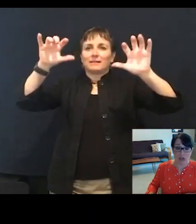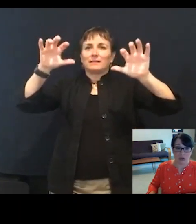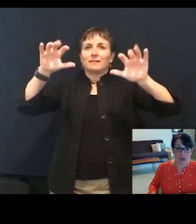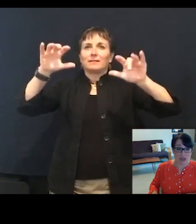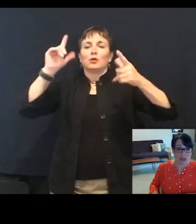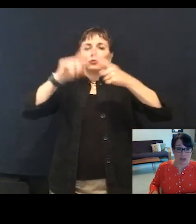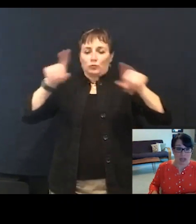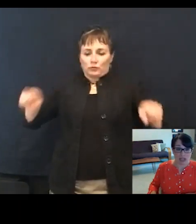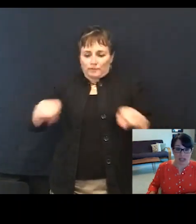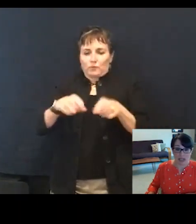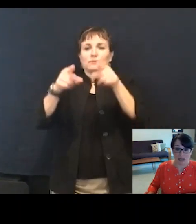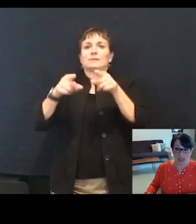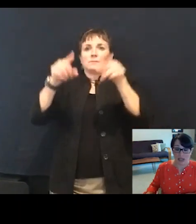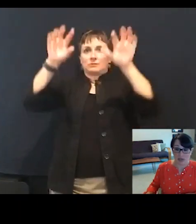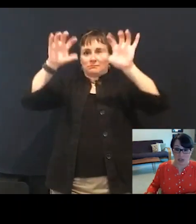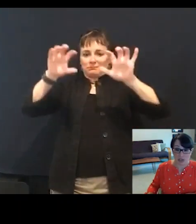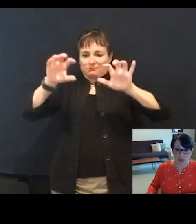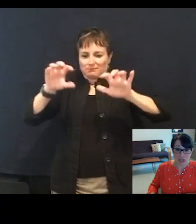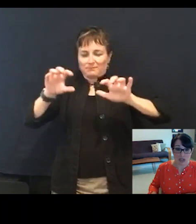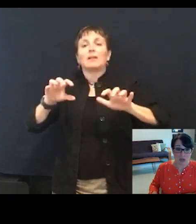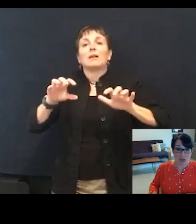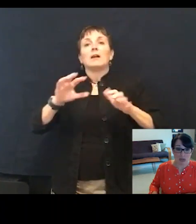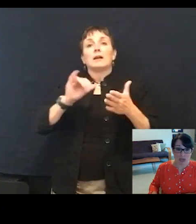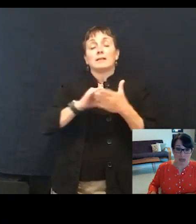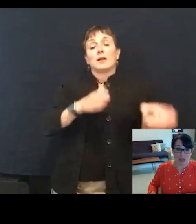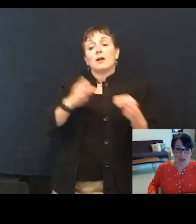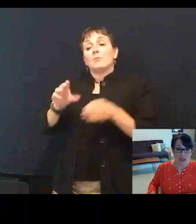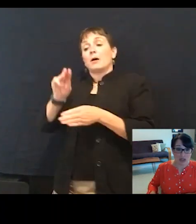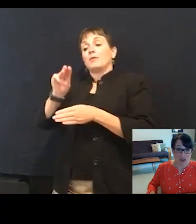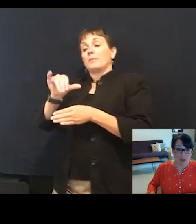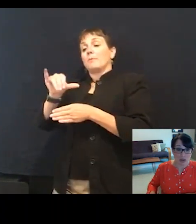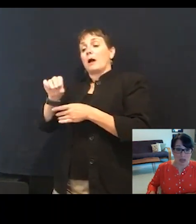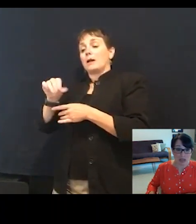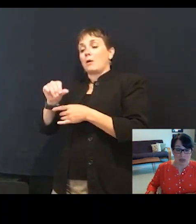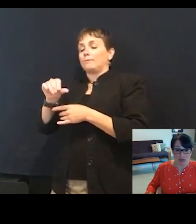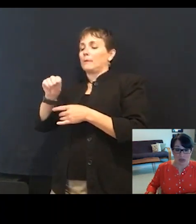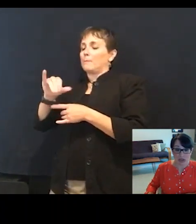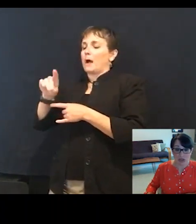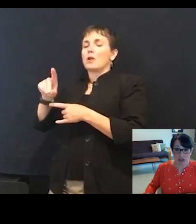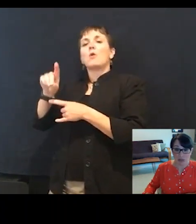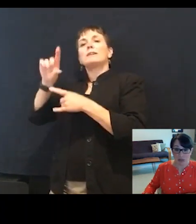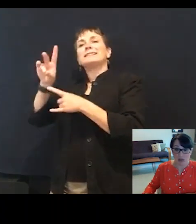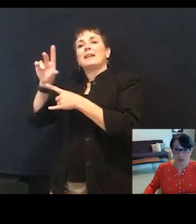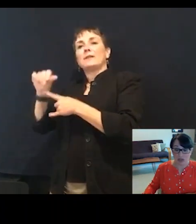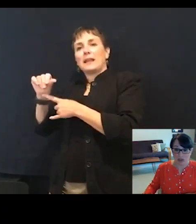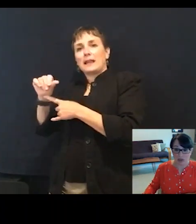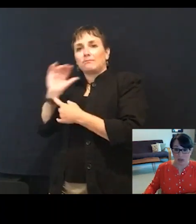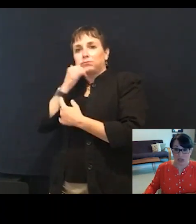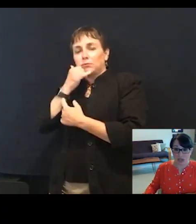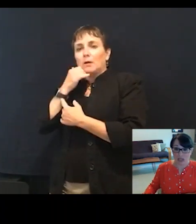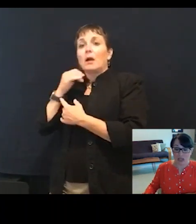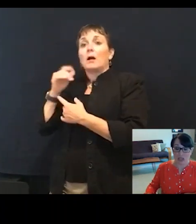Whereas in the myosin 7A deficient shaker-1 mouse, they all remain sort of stuck up in this RPE.